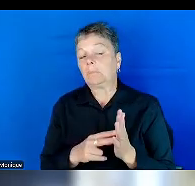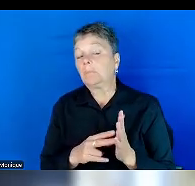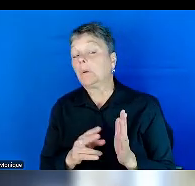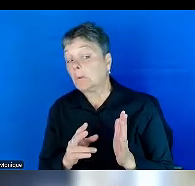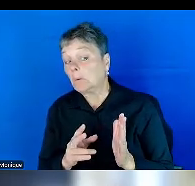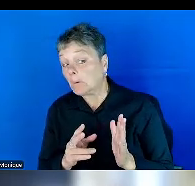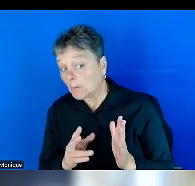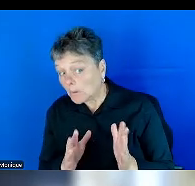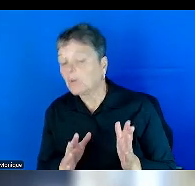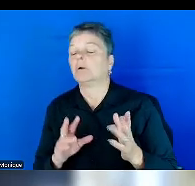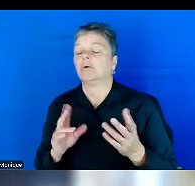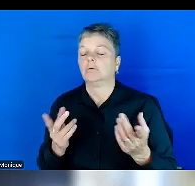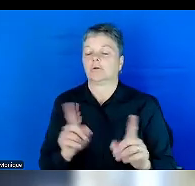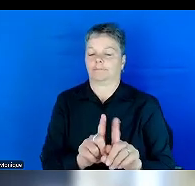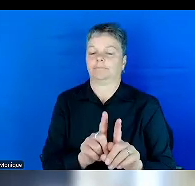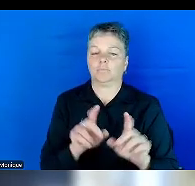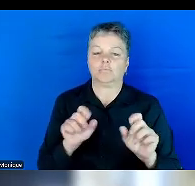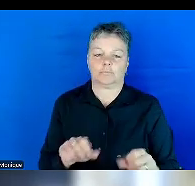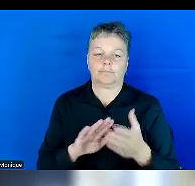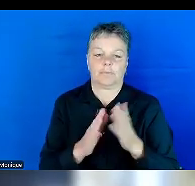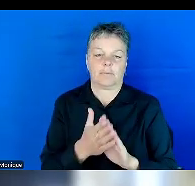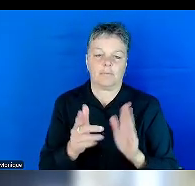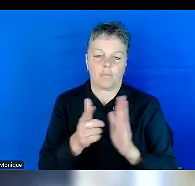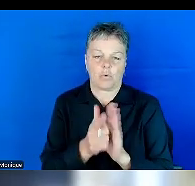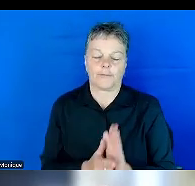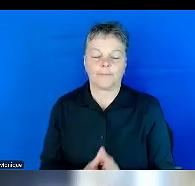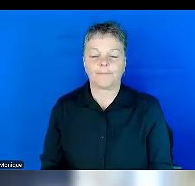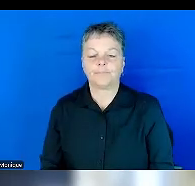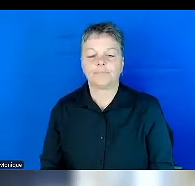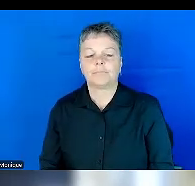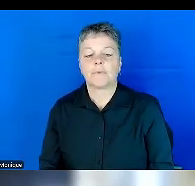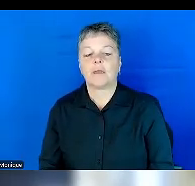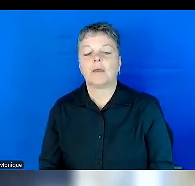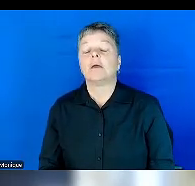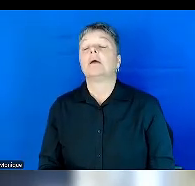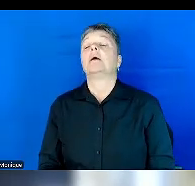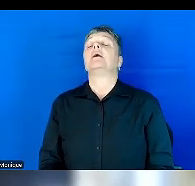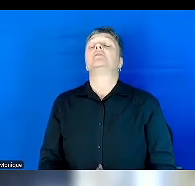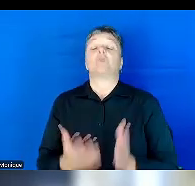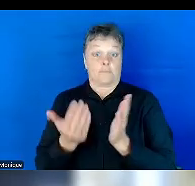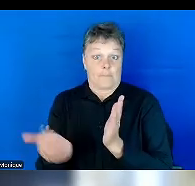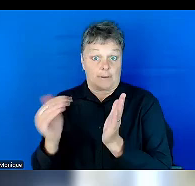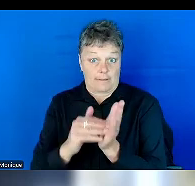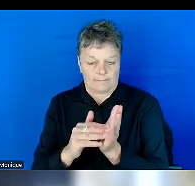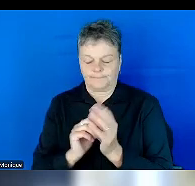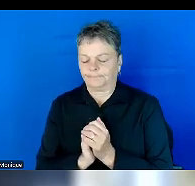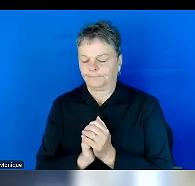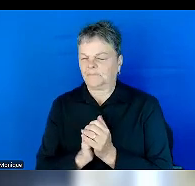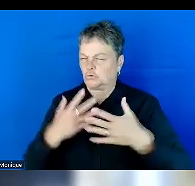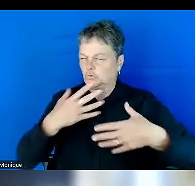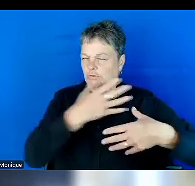for the the legal advice if you just need legal advice we don't look at the income we don't